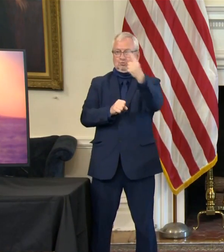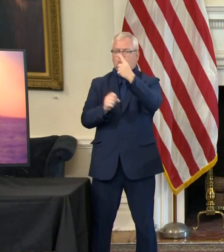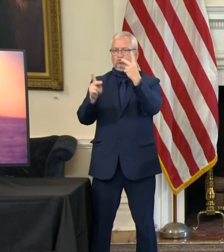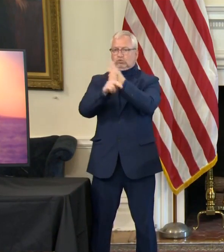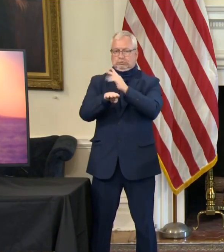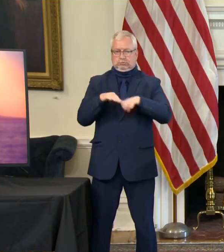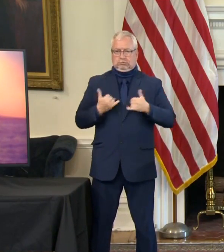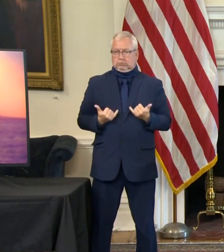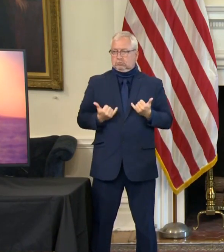THAT IS DRAMATIC.